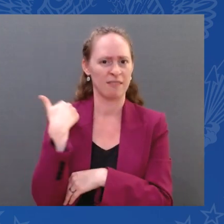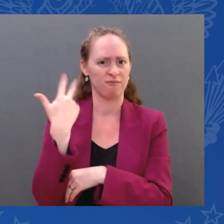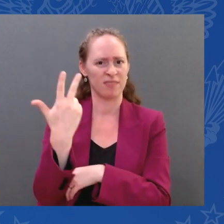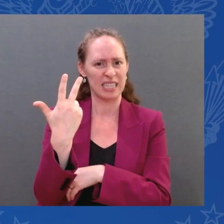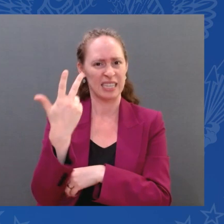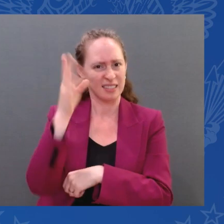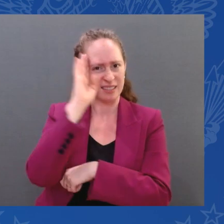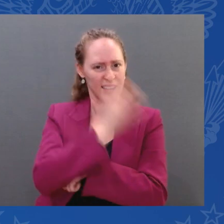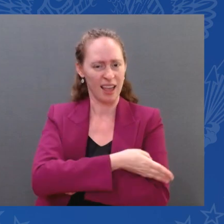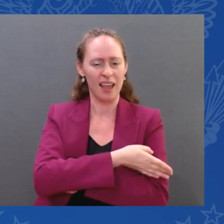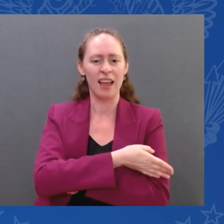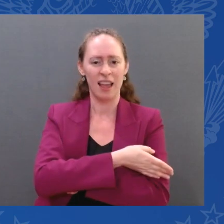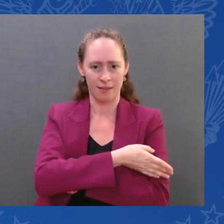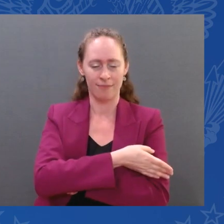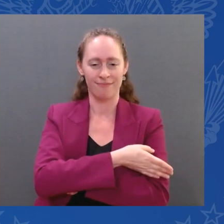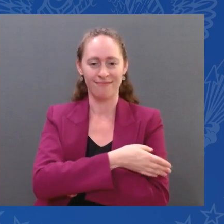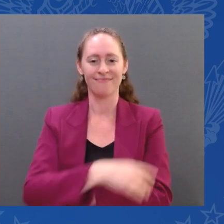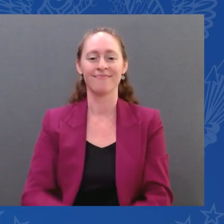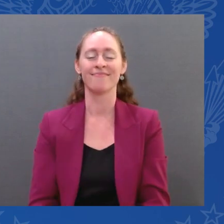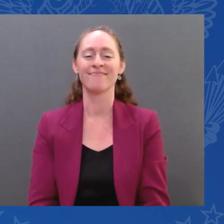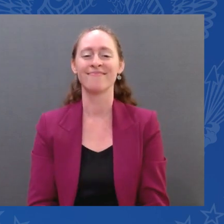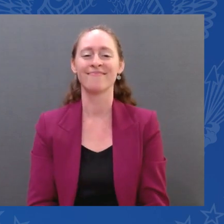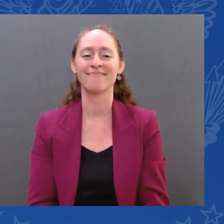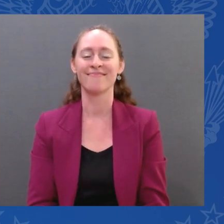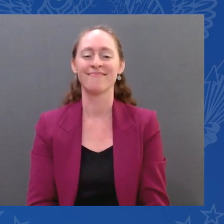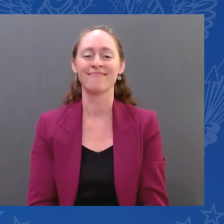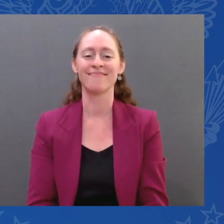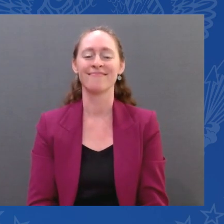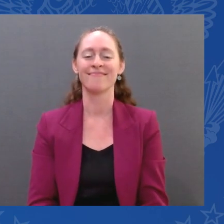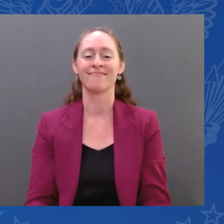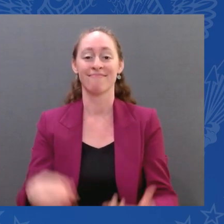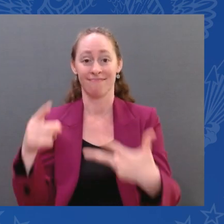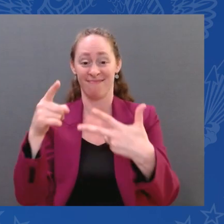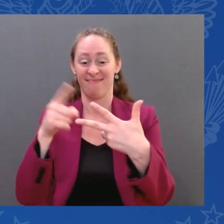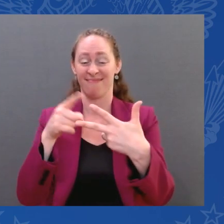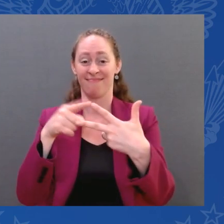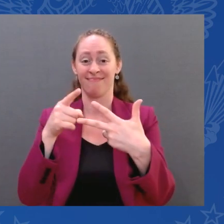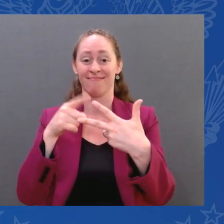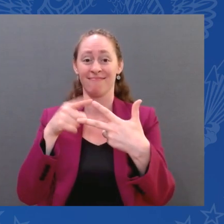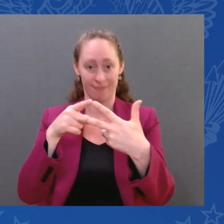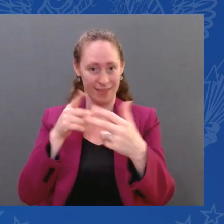Khan, who enlisted during the during college and paid the ultimate sacrifice in Iraq.